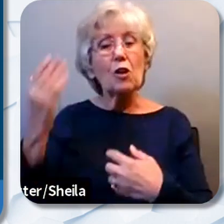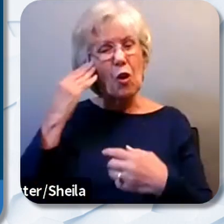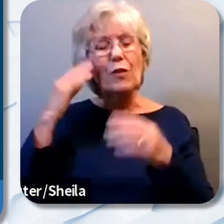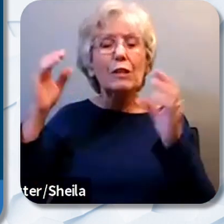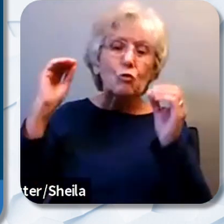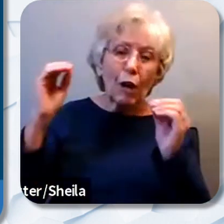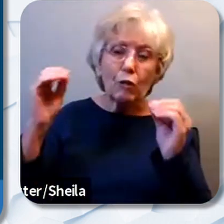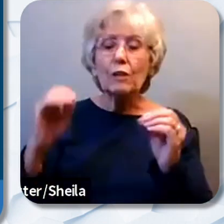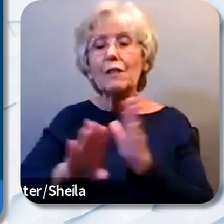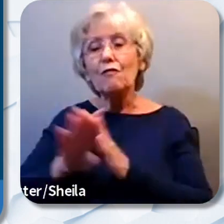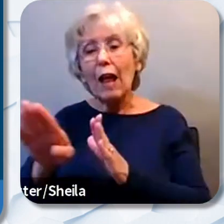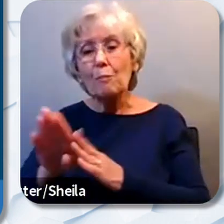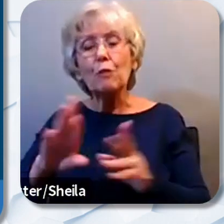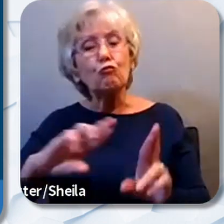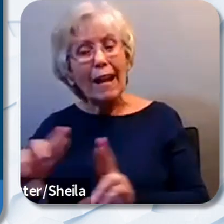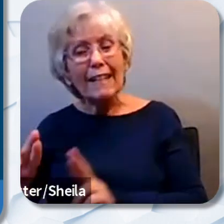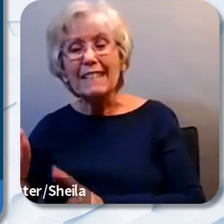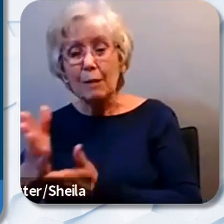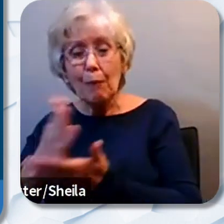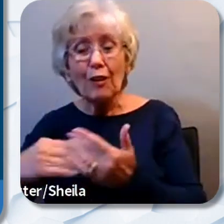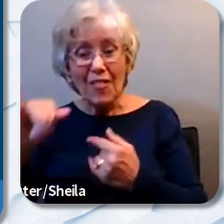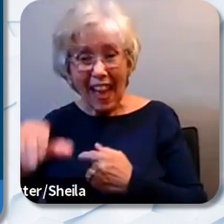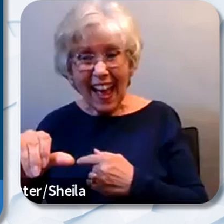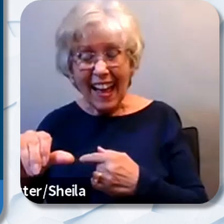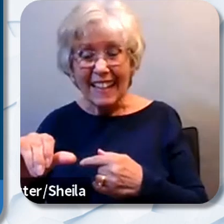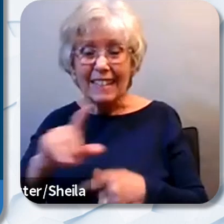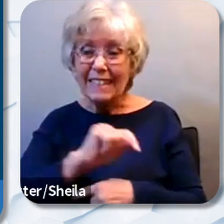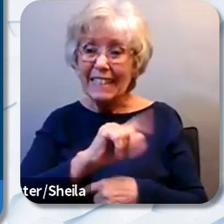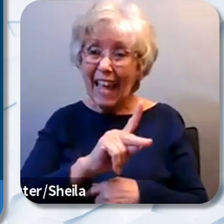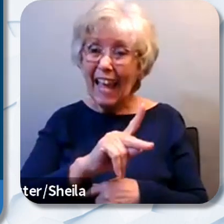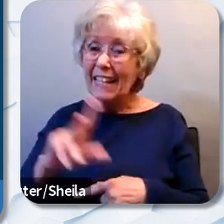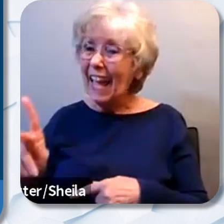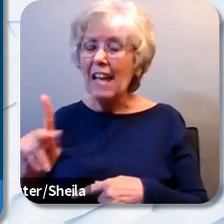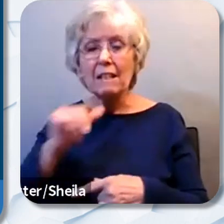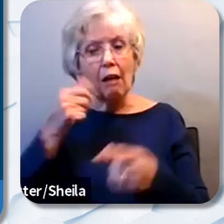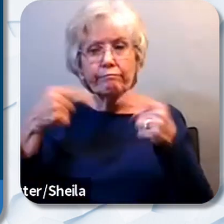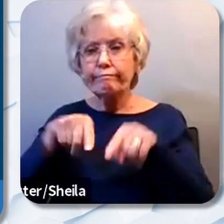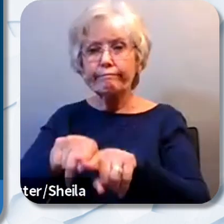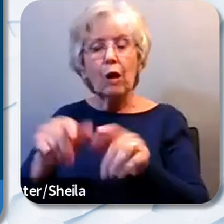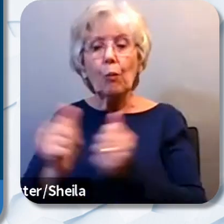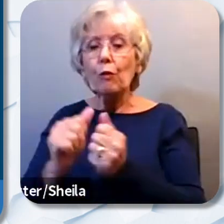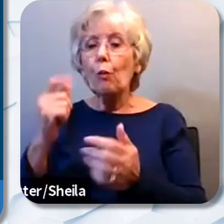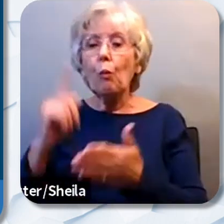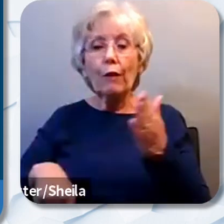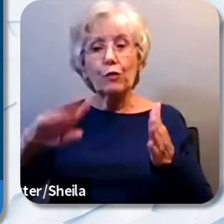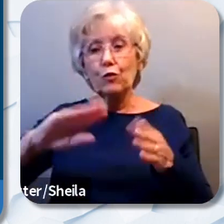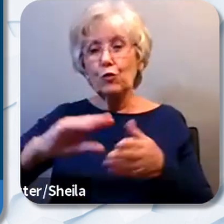readiness component of that piece is not impure alignment of what the students need so last year,